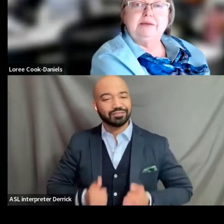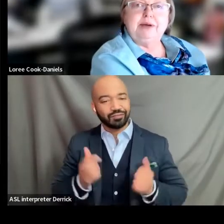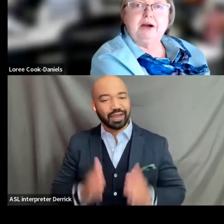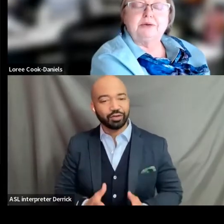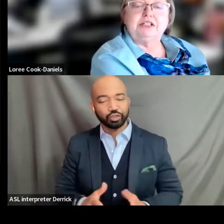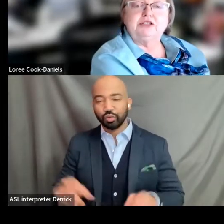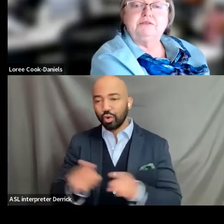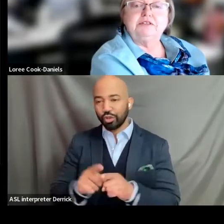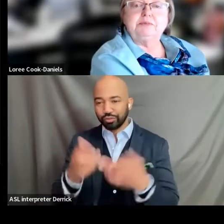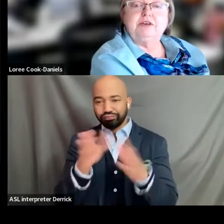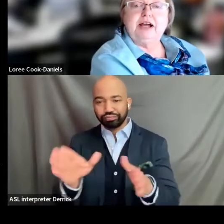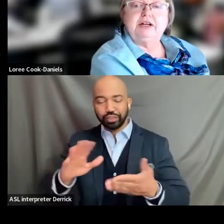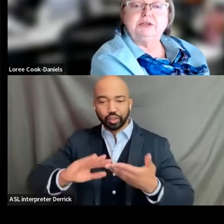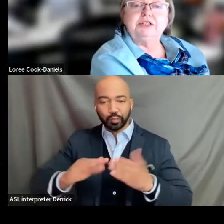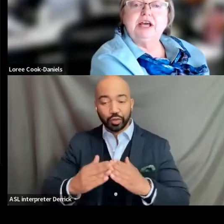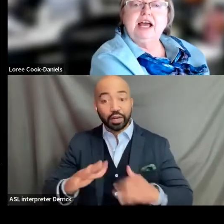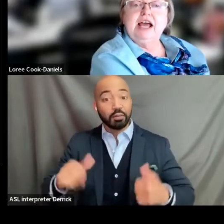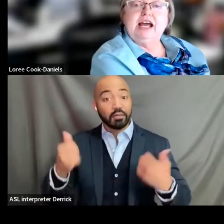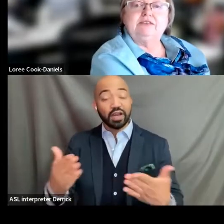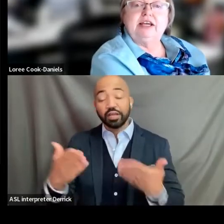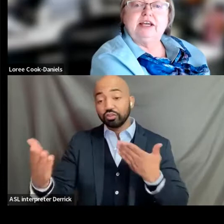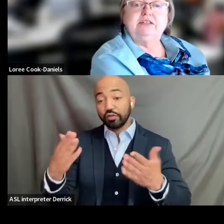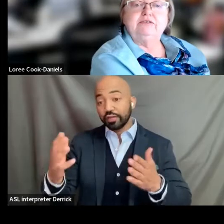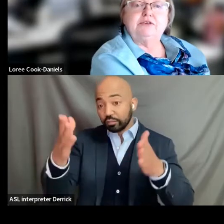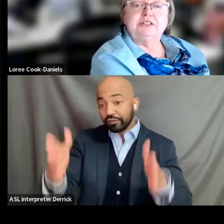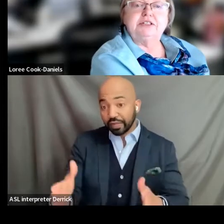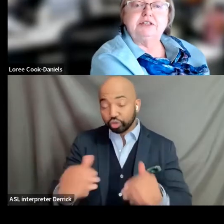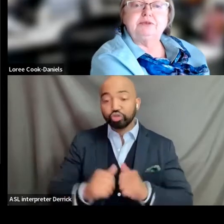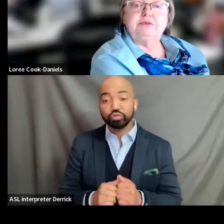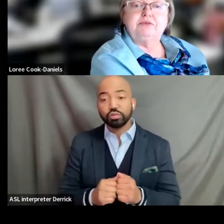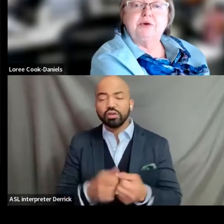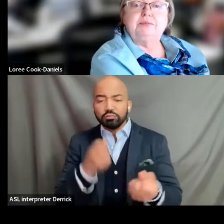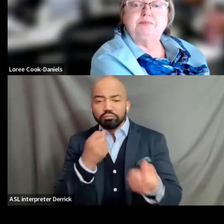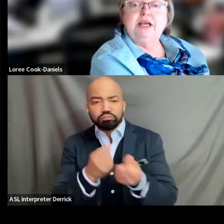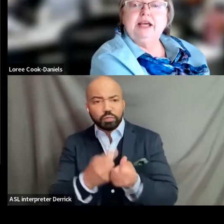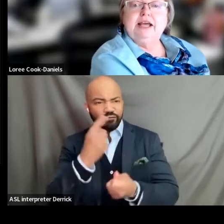by empowering service providers, advocating for systems reform